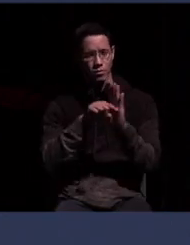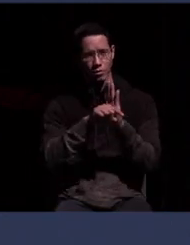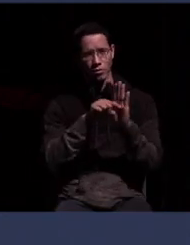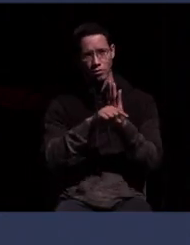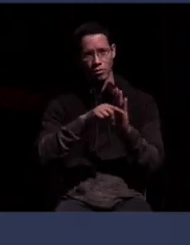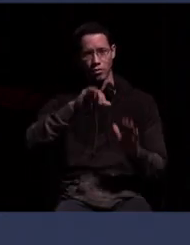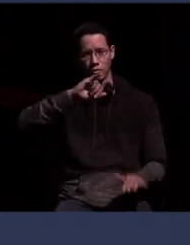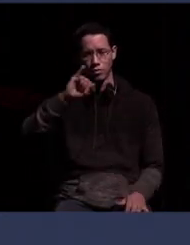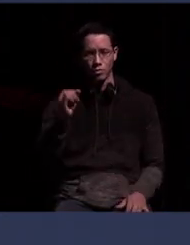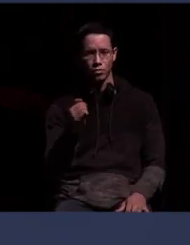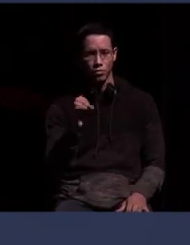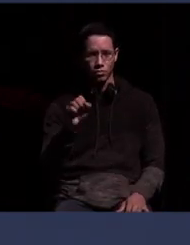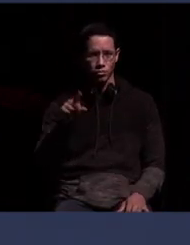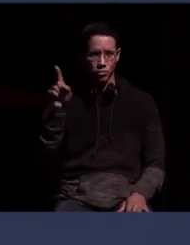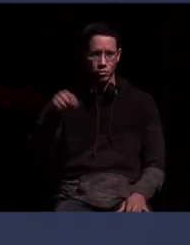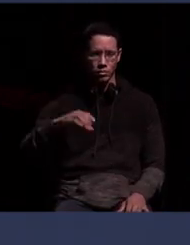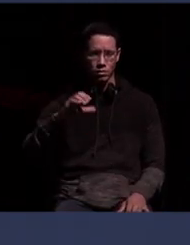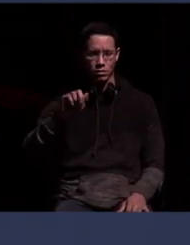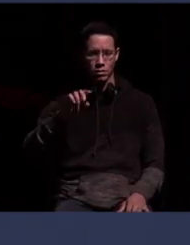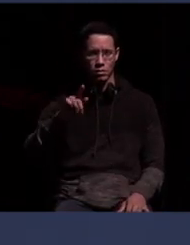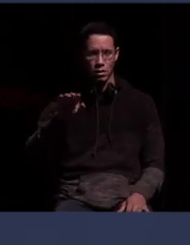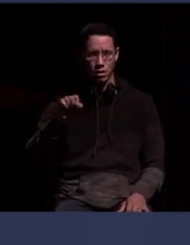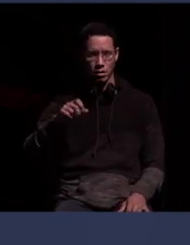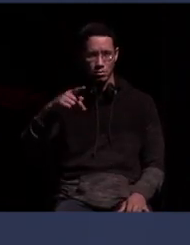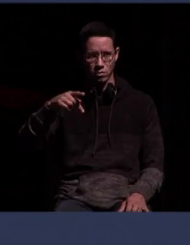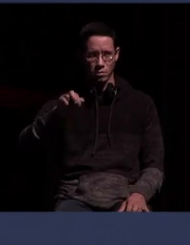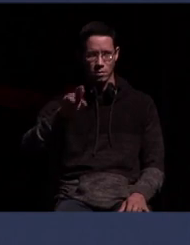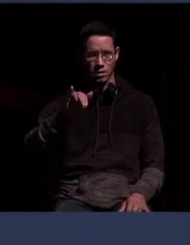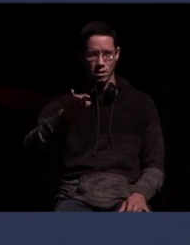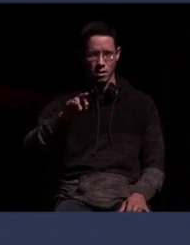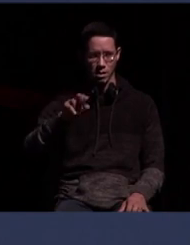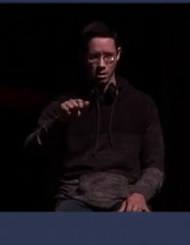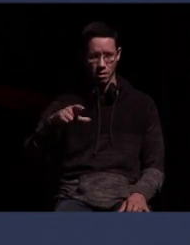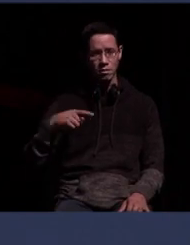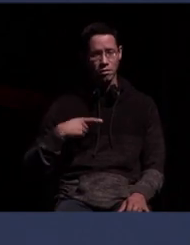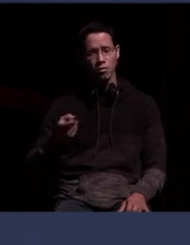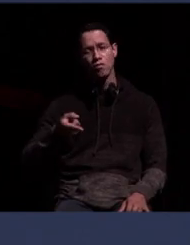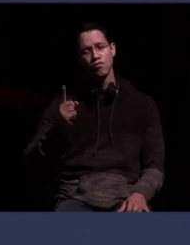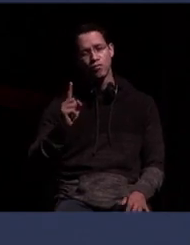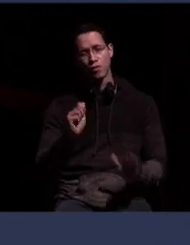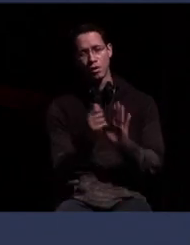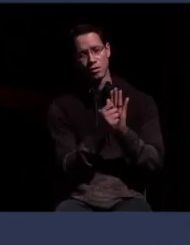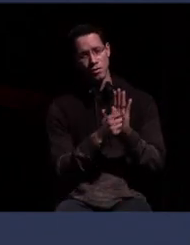in his article tells about that example.